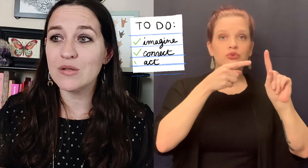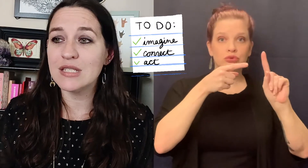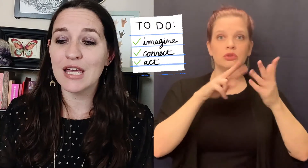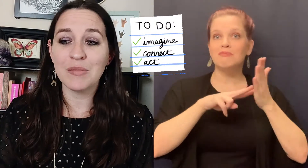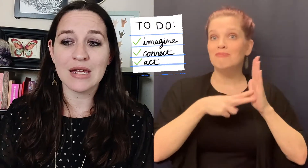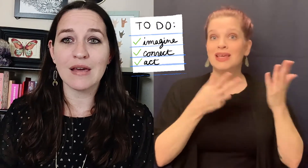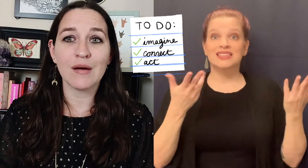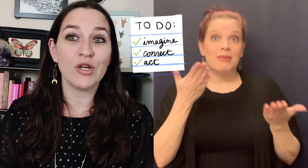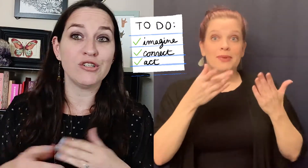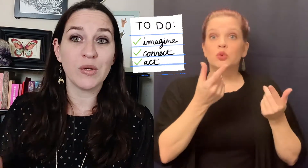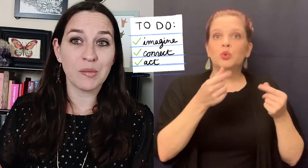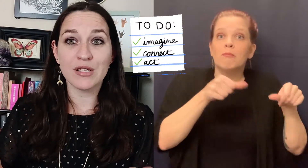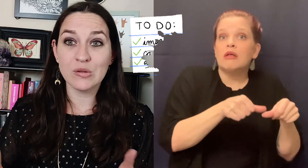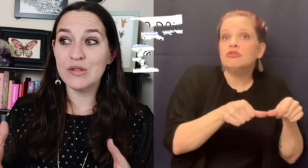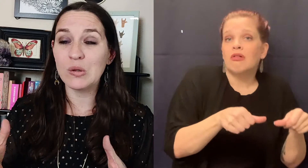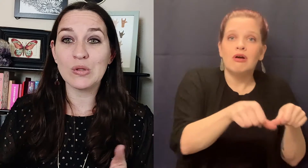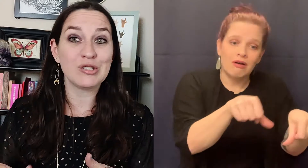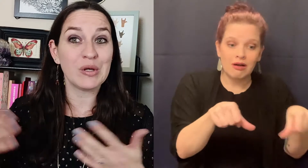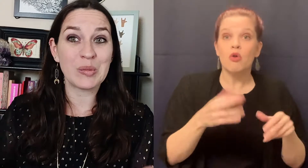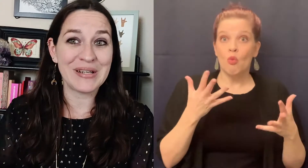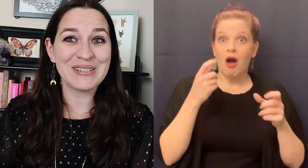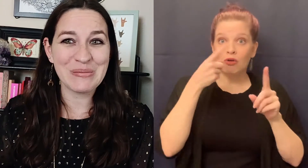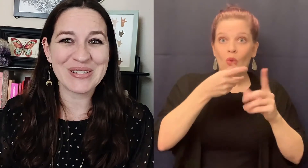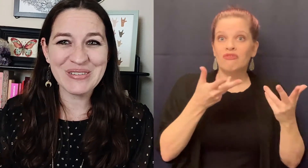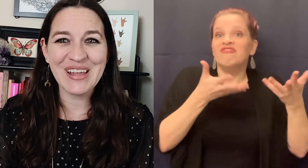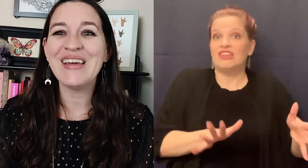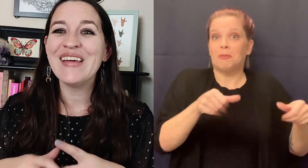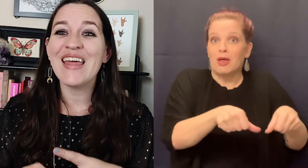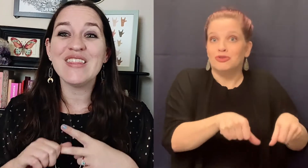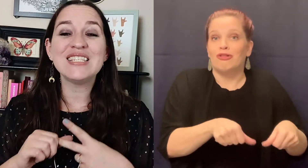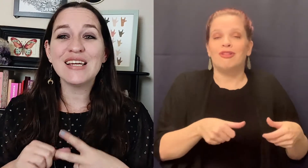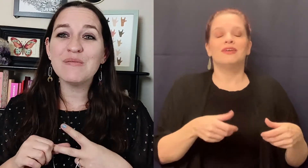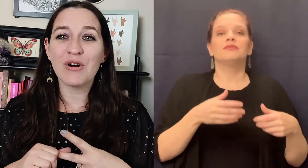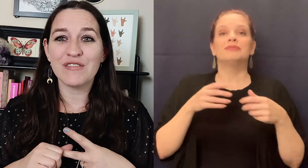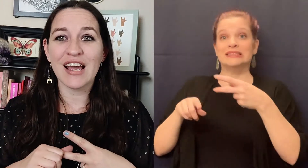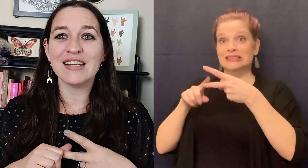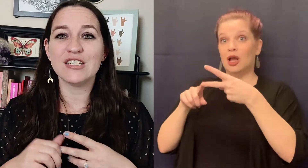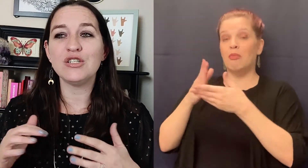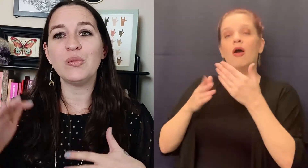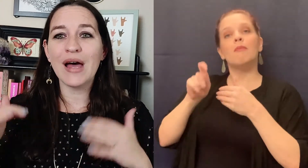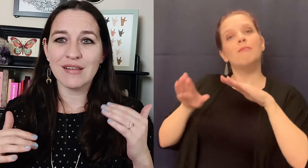So this can be when you're doing a puzzle, the goal is to complete the puzzle. And then the second part of that is to balance the level